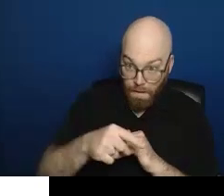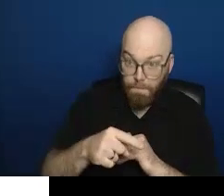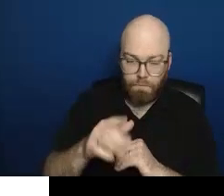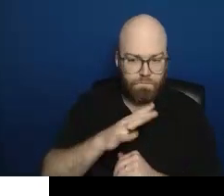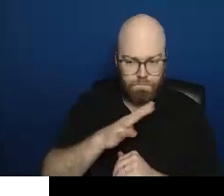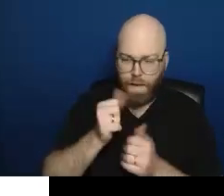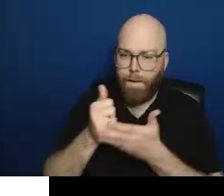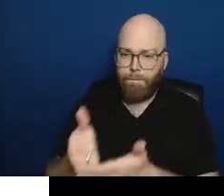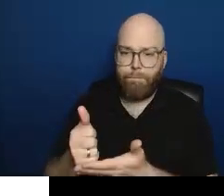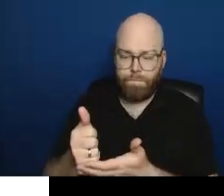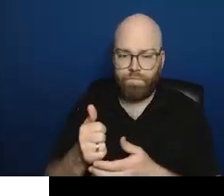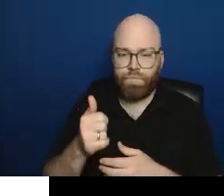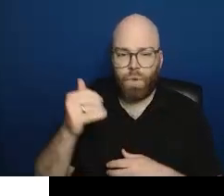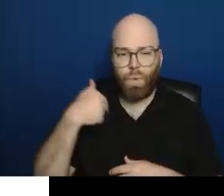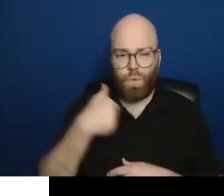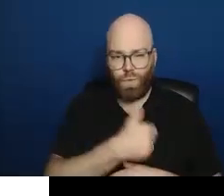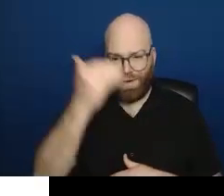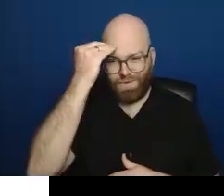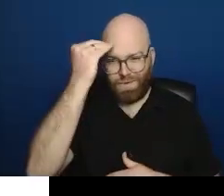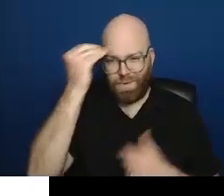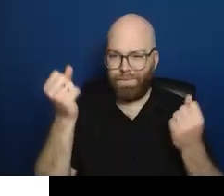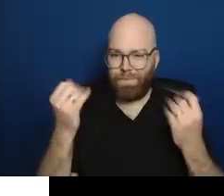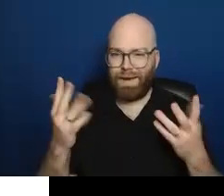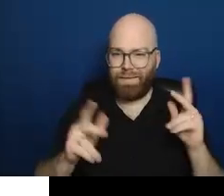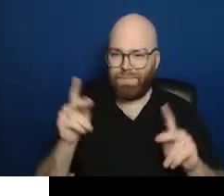do not want to be going further out if they don't need to.